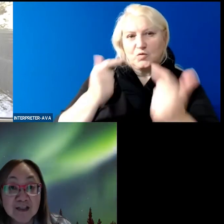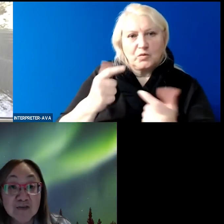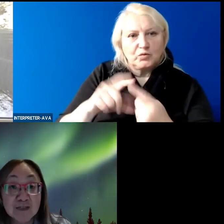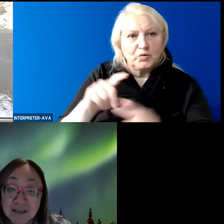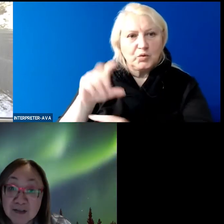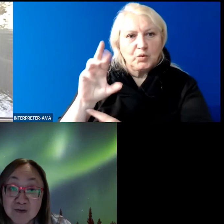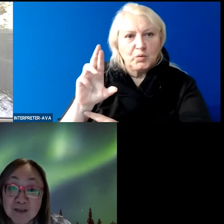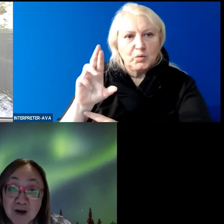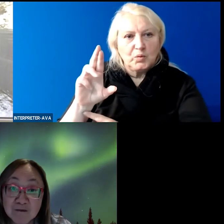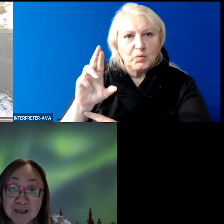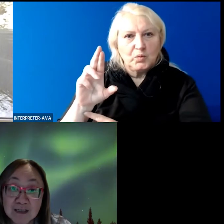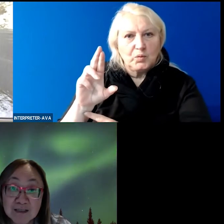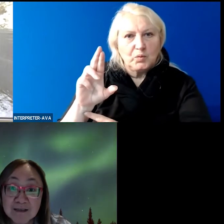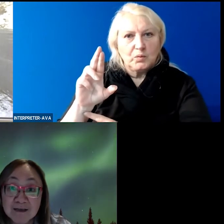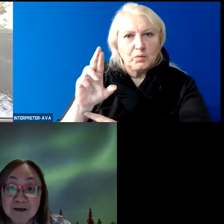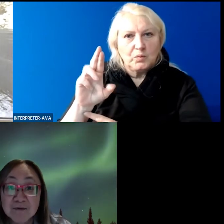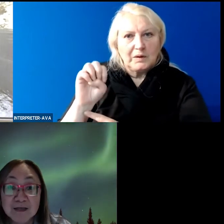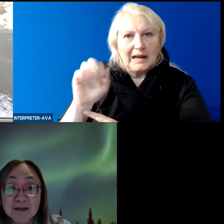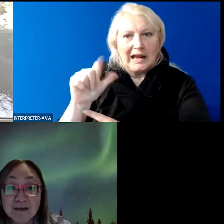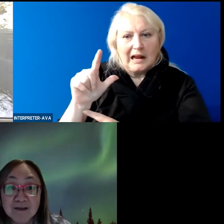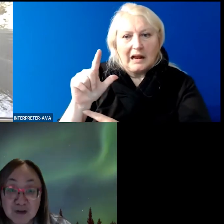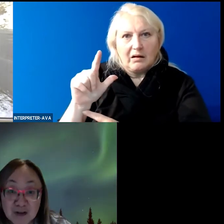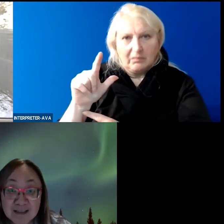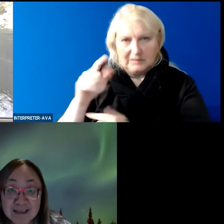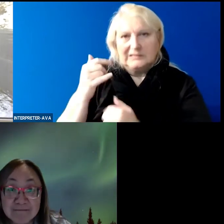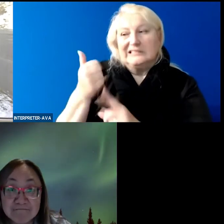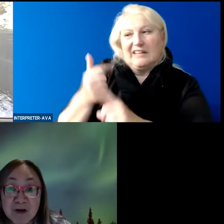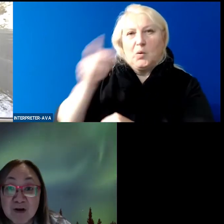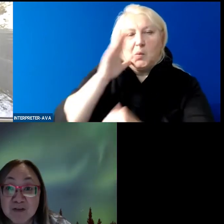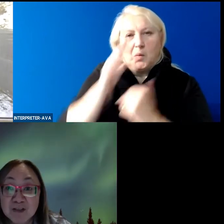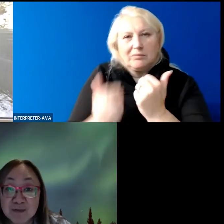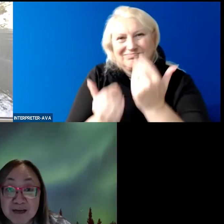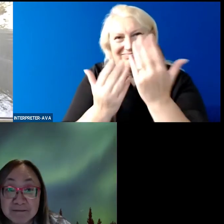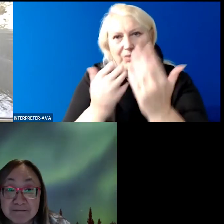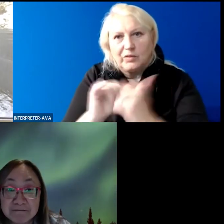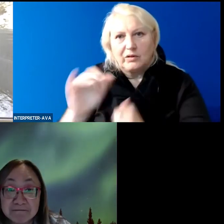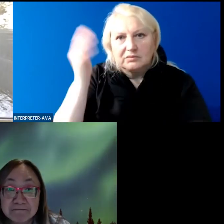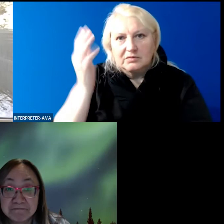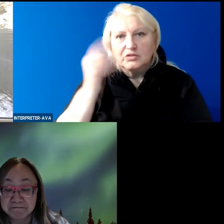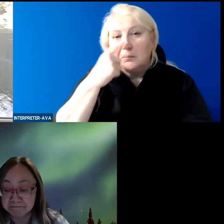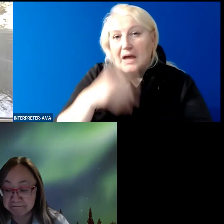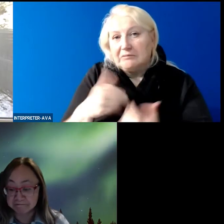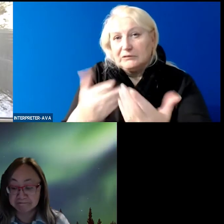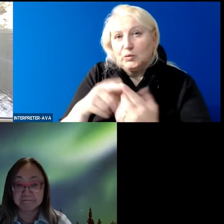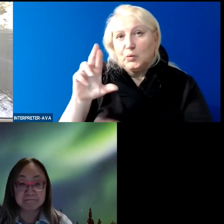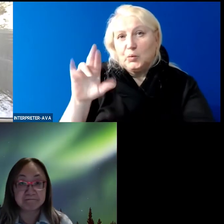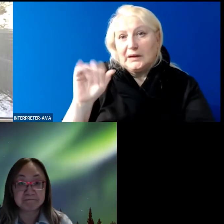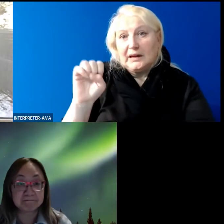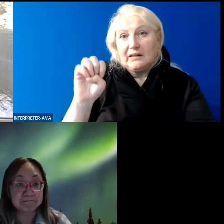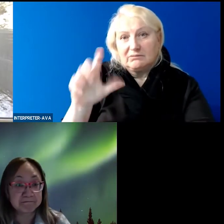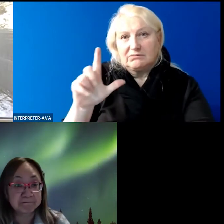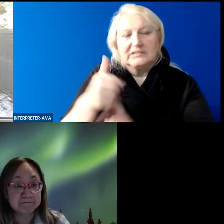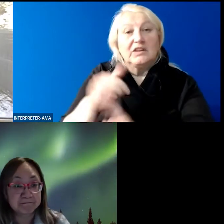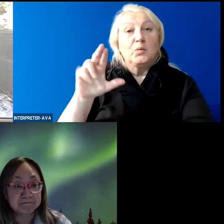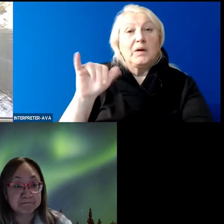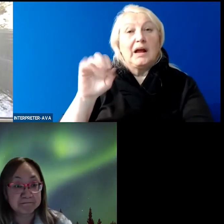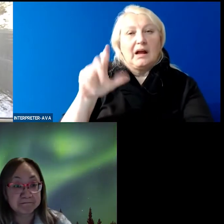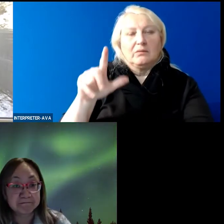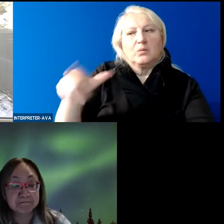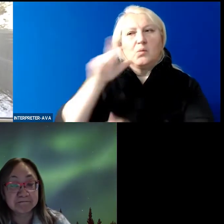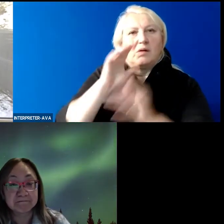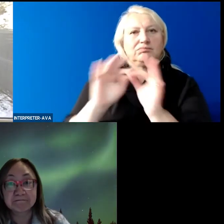to lead us through this conversation with her colleagues today. Over to you Riel Manywounds.